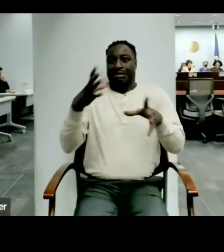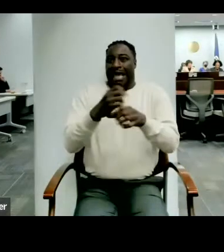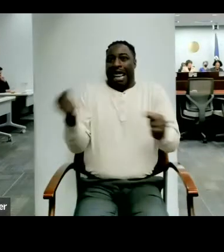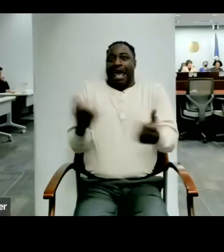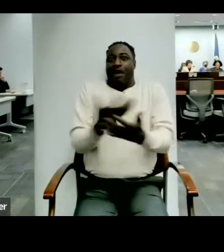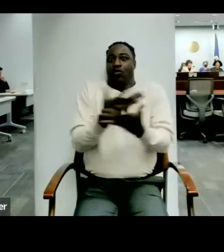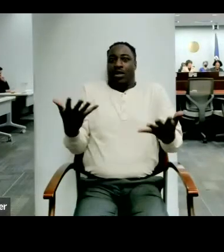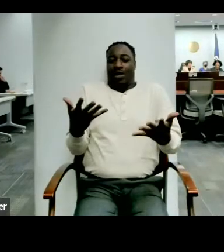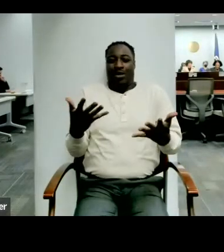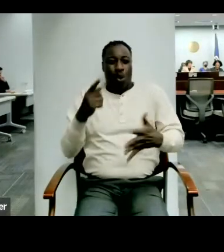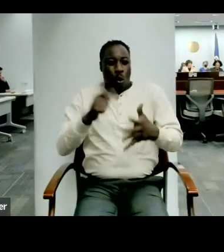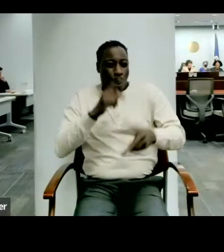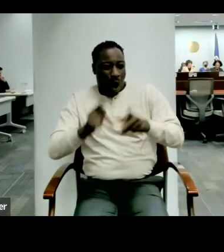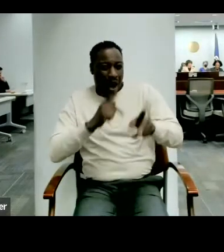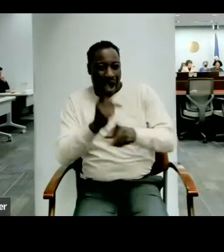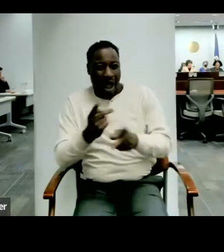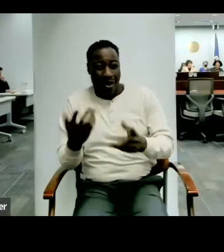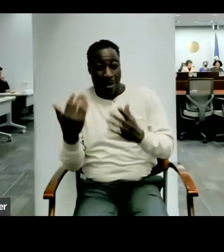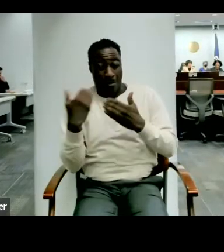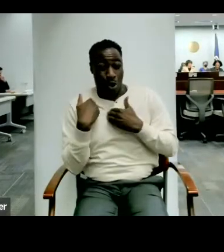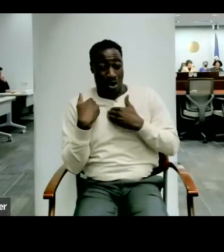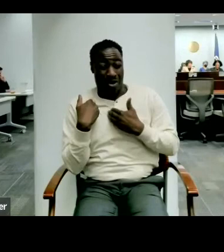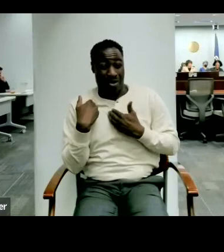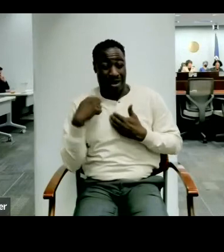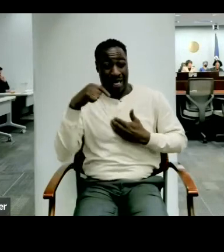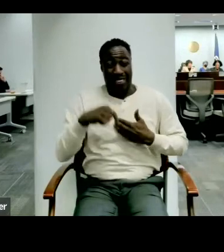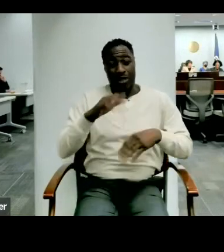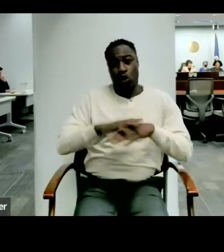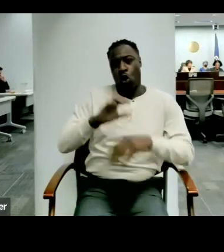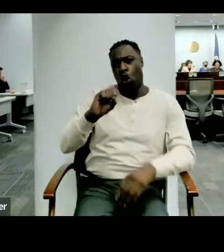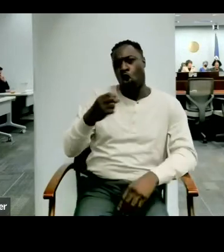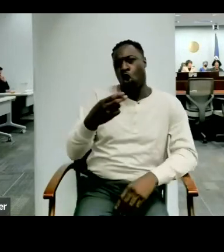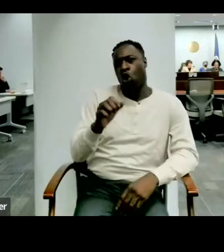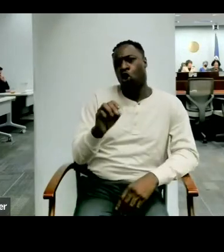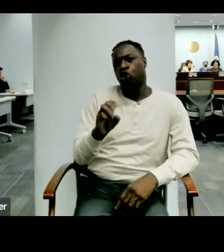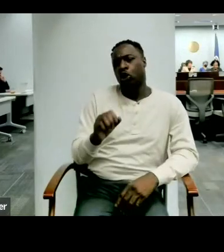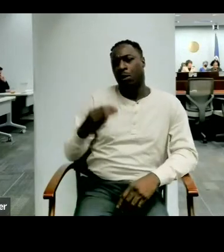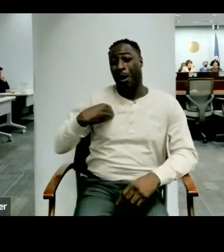what kind of burdens would this place on SHRMs members to collect and provide this